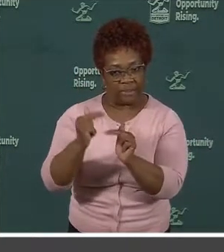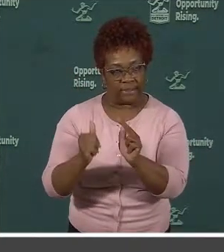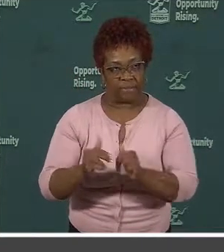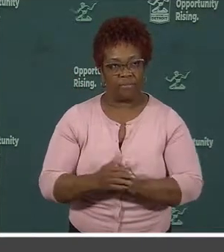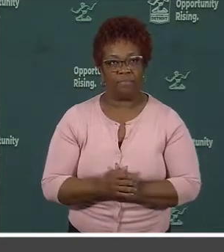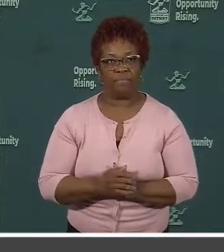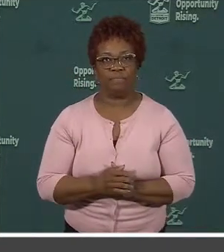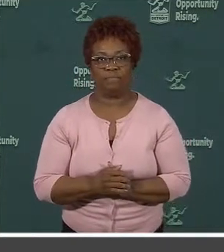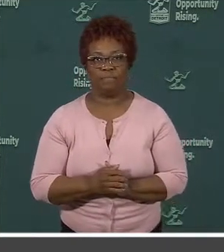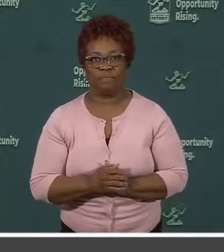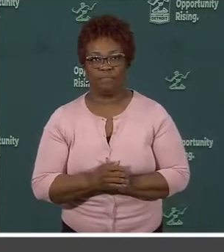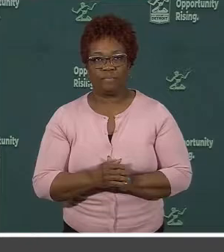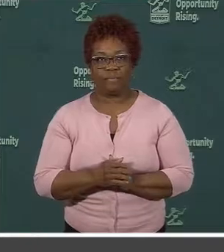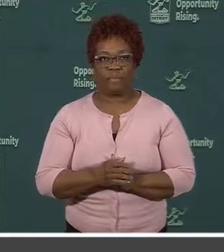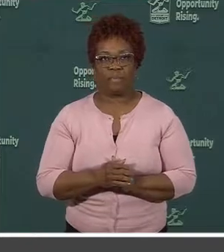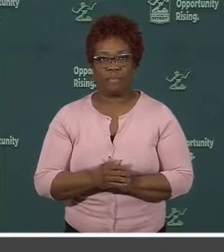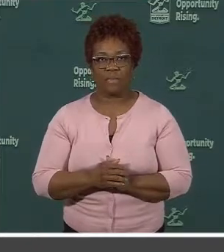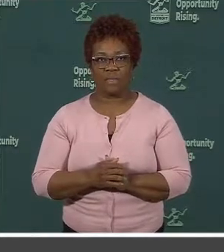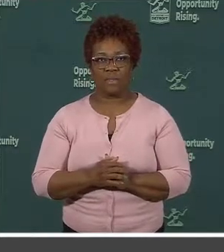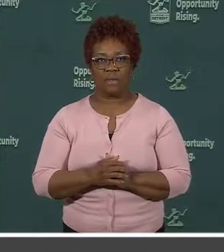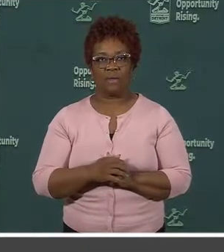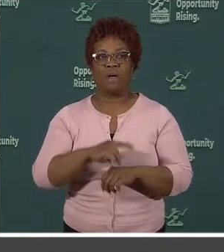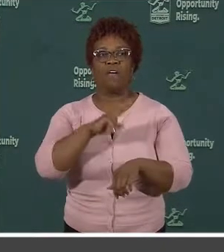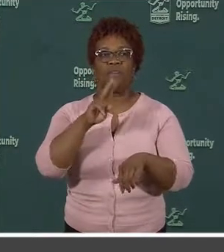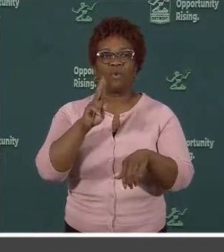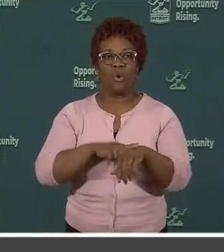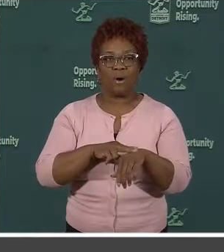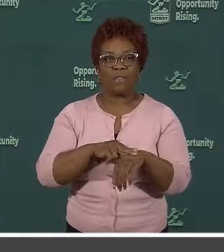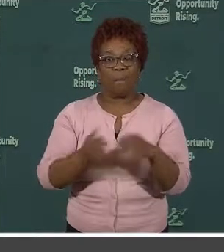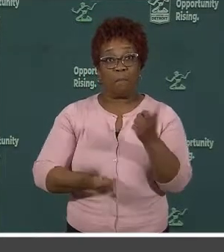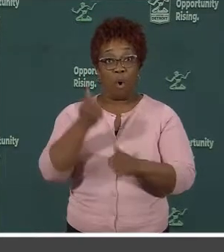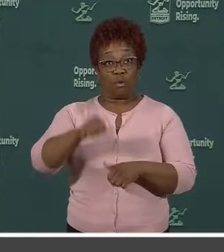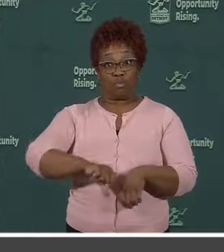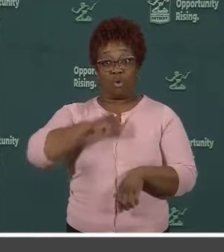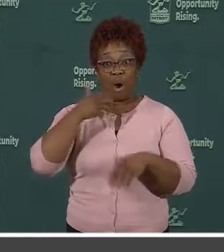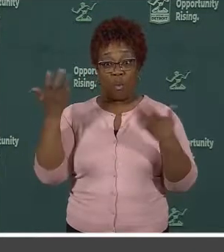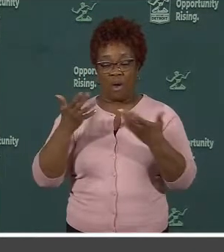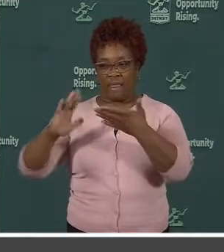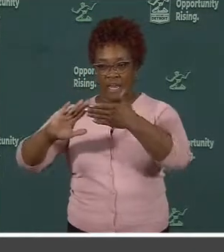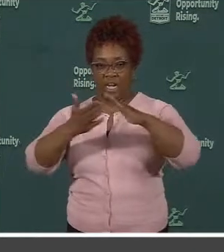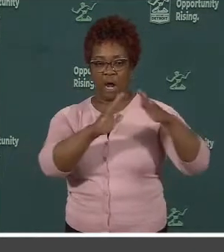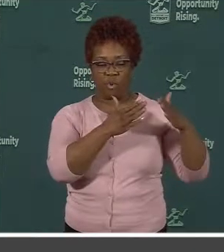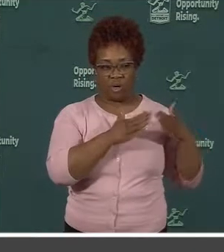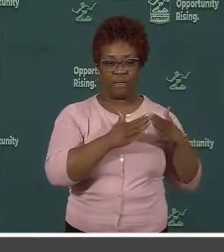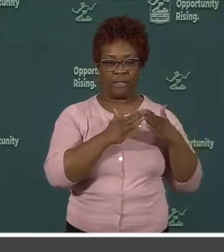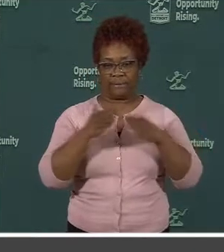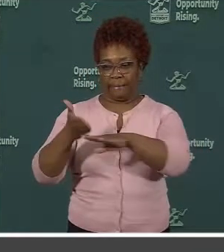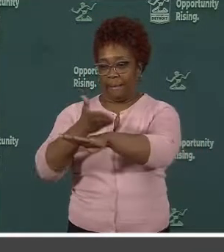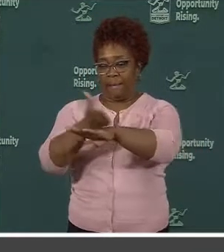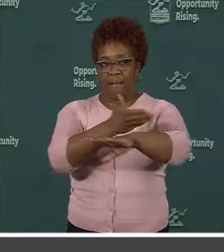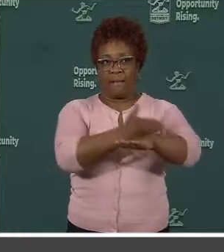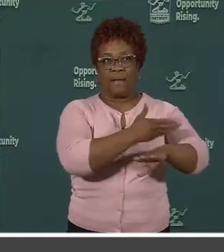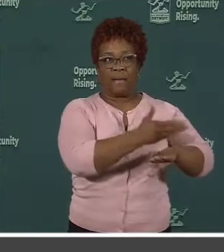COURSE THE BLIGHT REMOVAL I'M MOST PROUD OF IS IN THE NEIGHBORHOODS AND MARBLE AND LIVING BETWEEN TWO ABANDONED